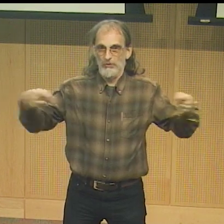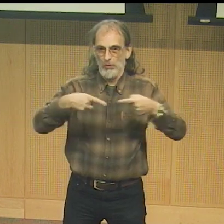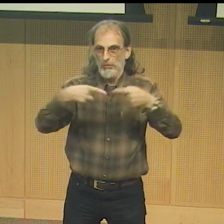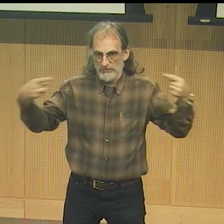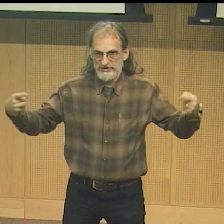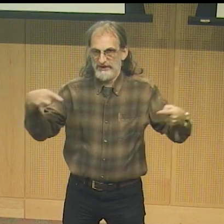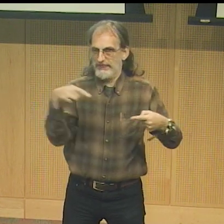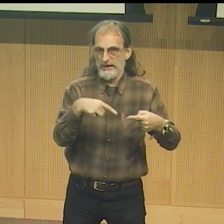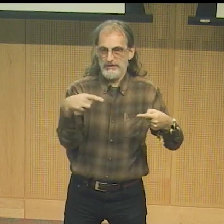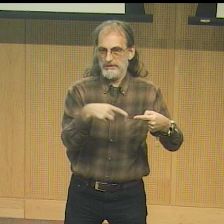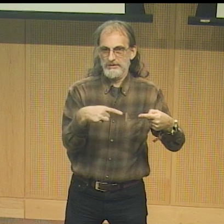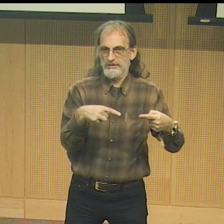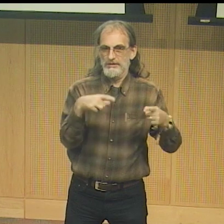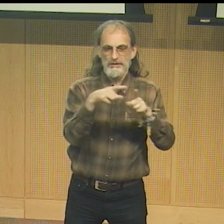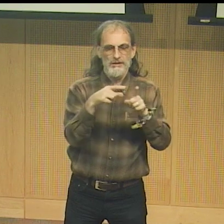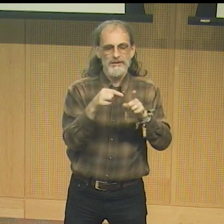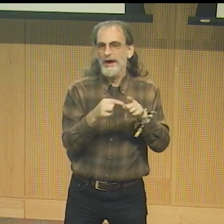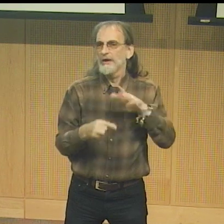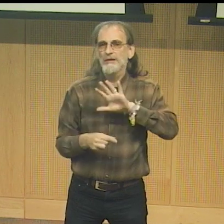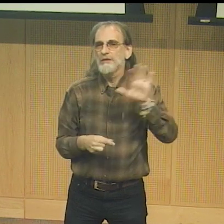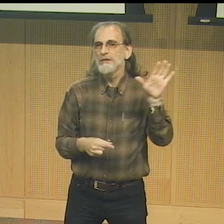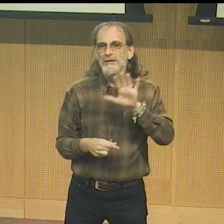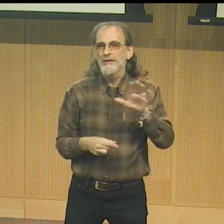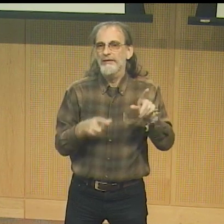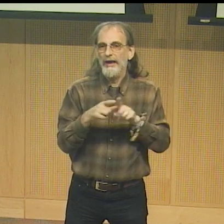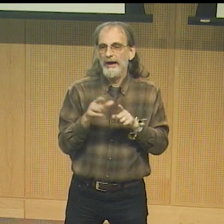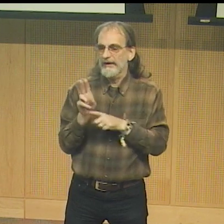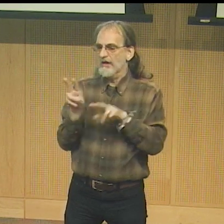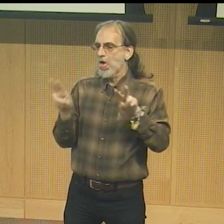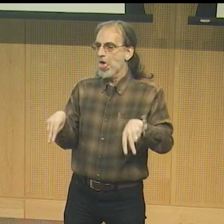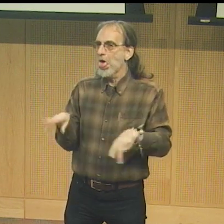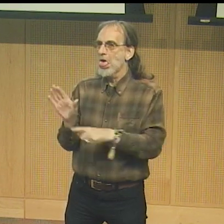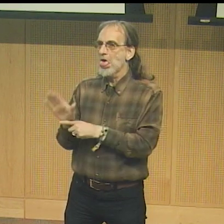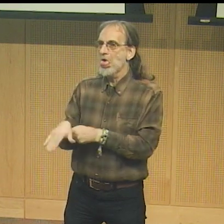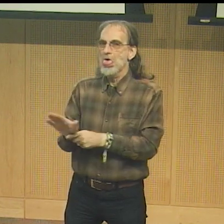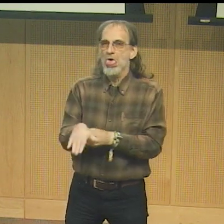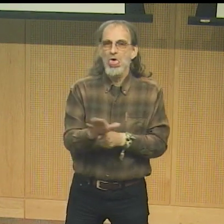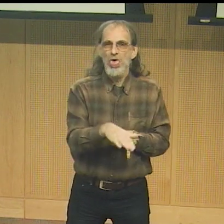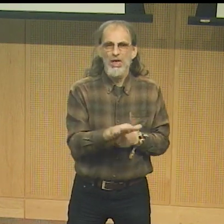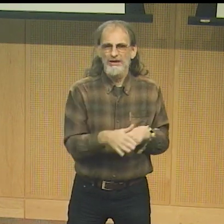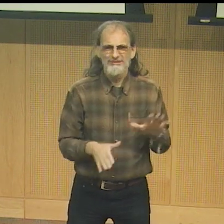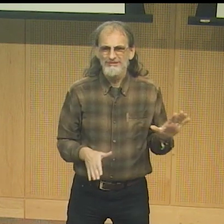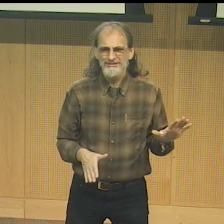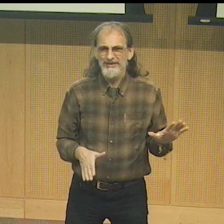That is the opposite of Deafhood. This is one-upmanship. This is--this is oppressing other people because we're not